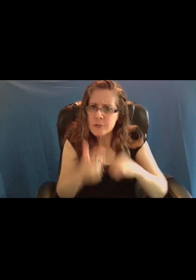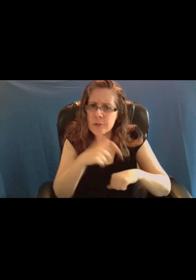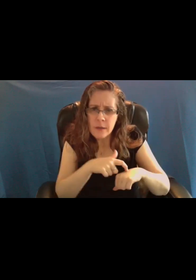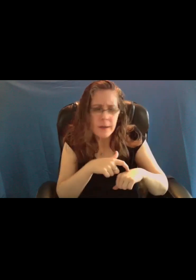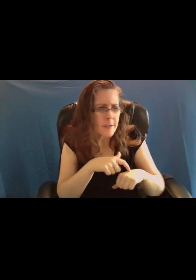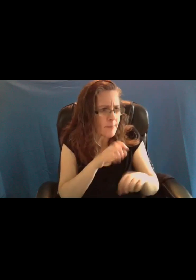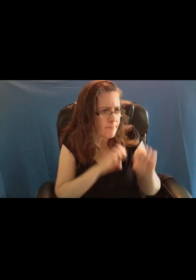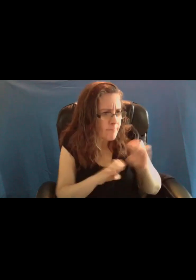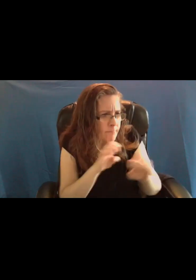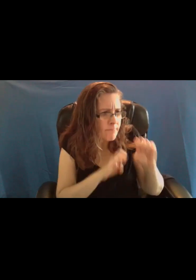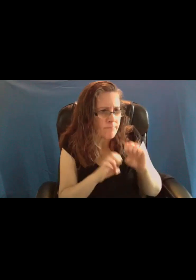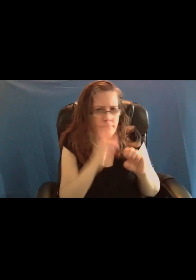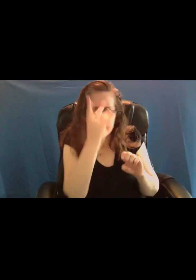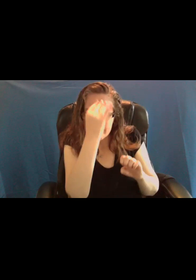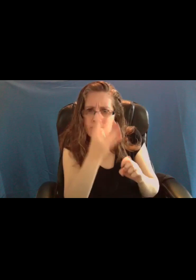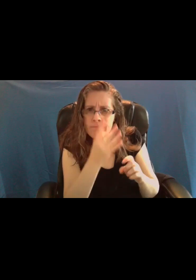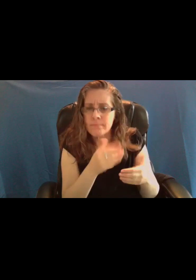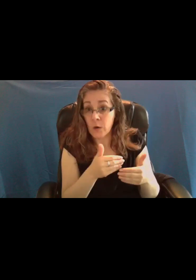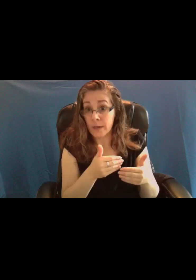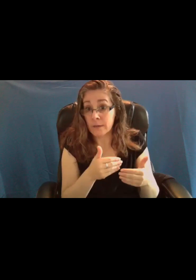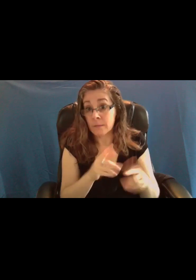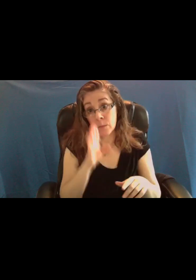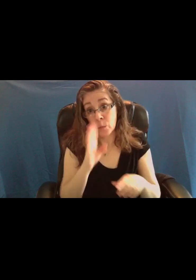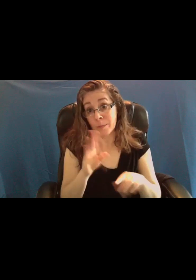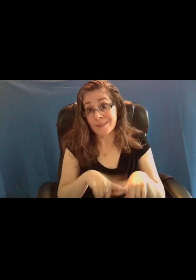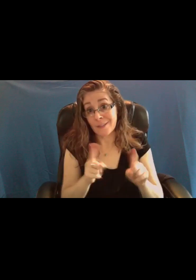mean it's the same the next time. It is a new evaluation.